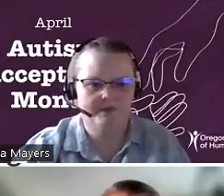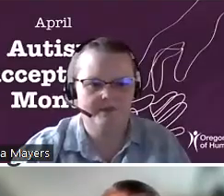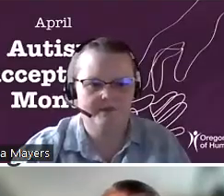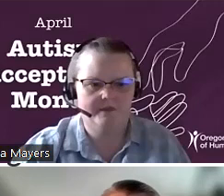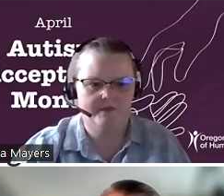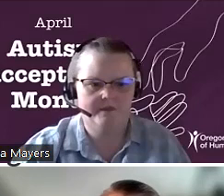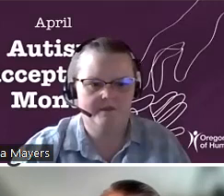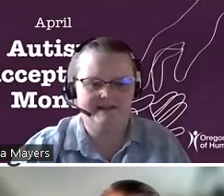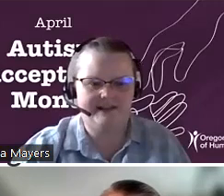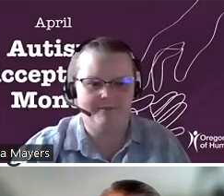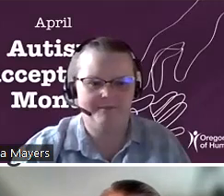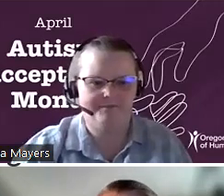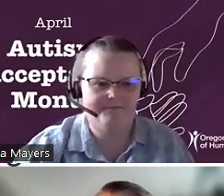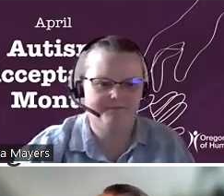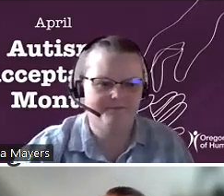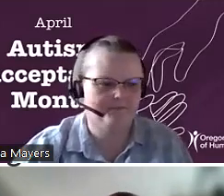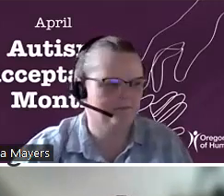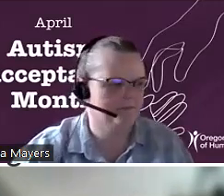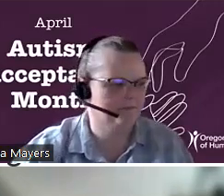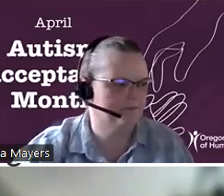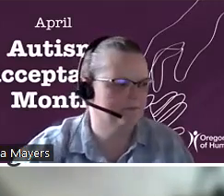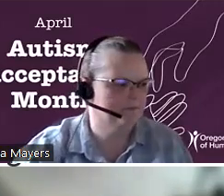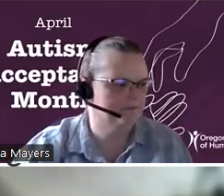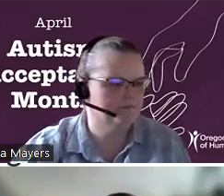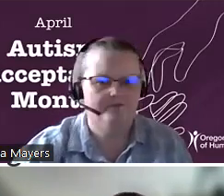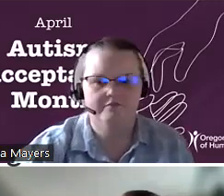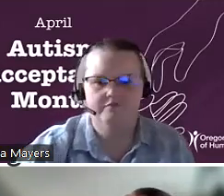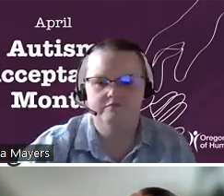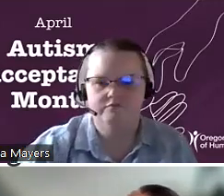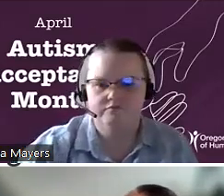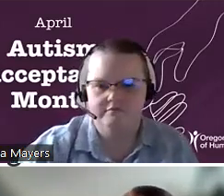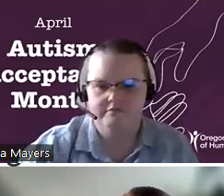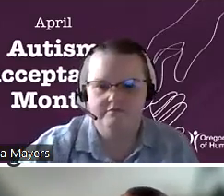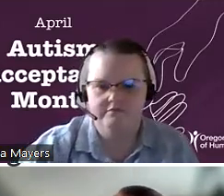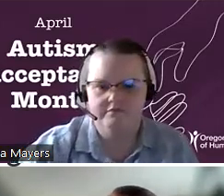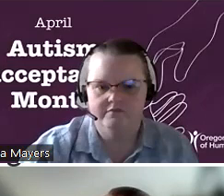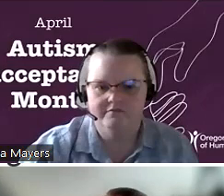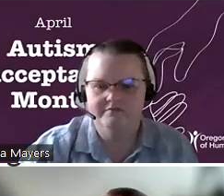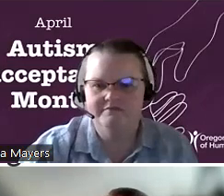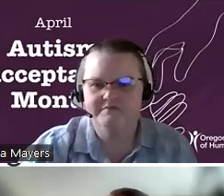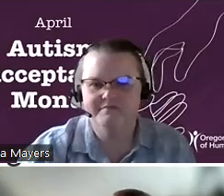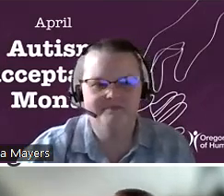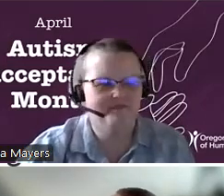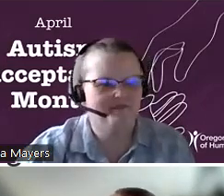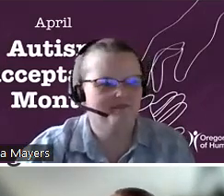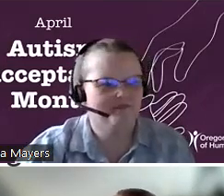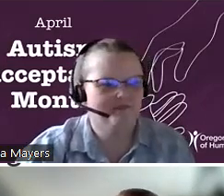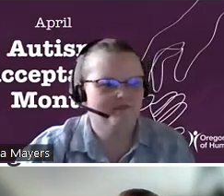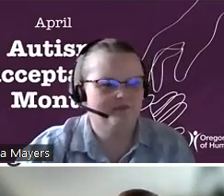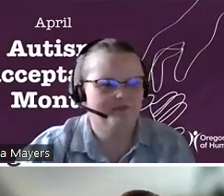I SEE IT. PERFECT. OKAY. HELLO EVERYONE, GOOD AFTERNOON, SORRY GOT A LITTLE AHEAD OF MYSELF.